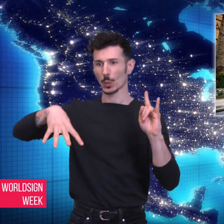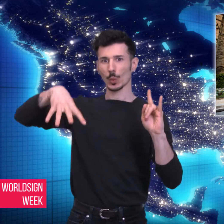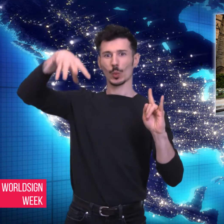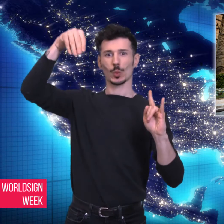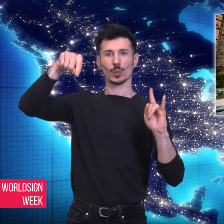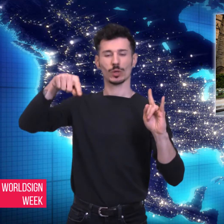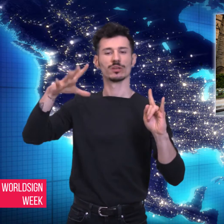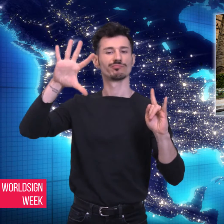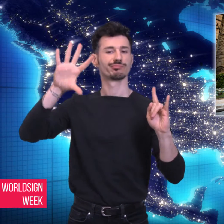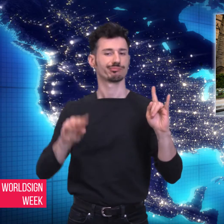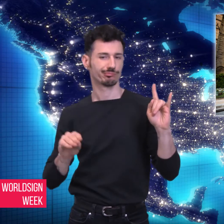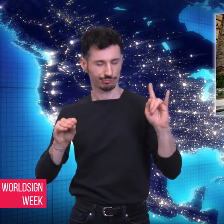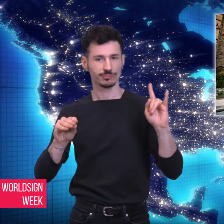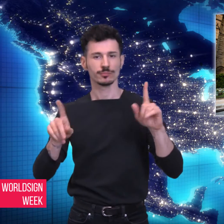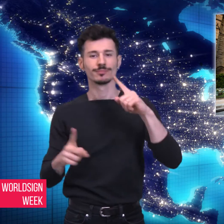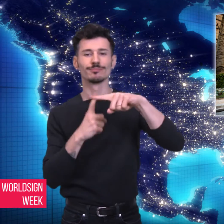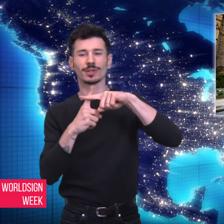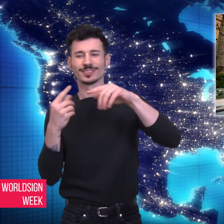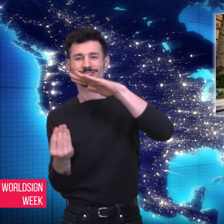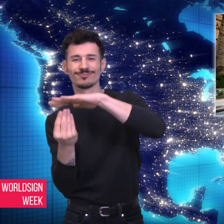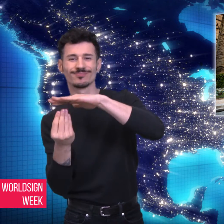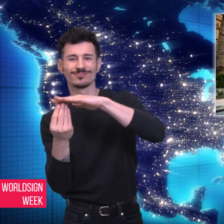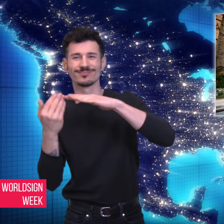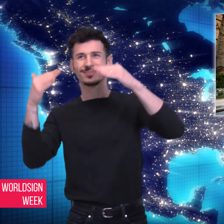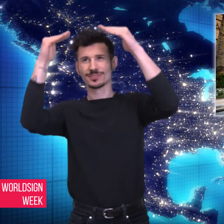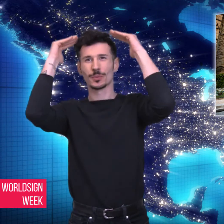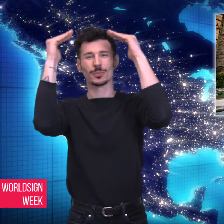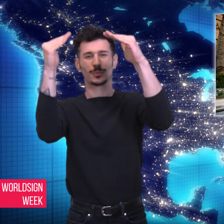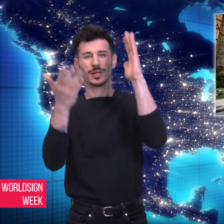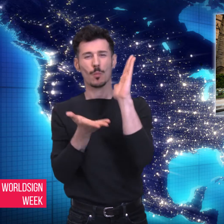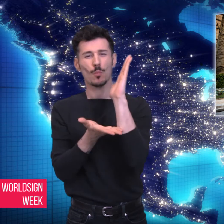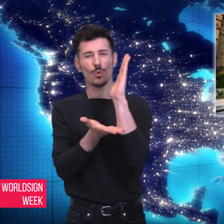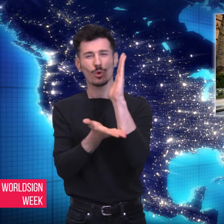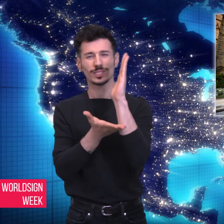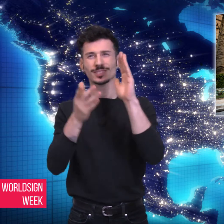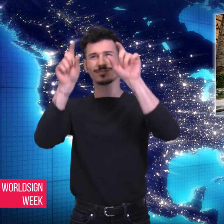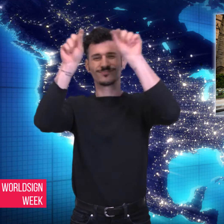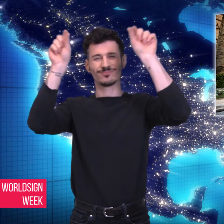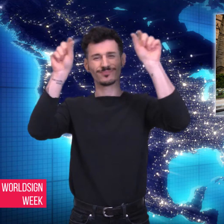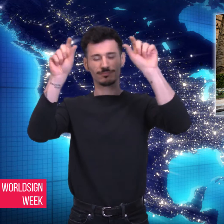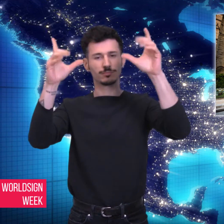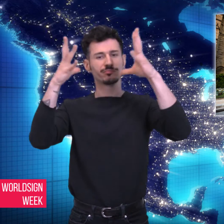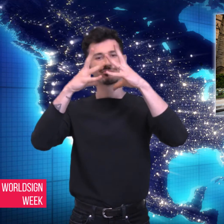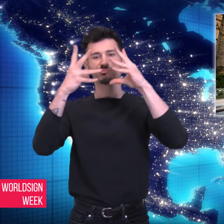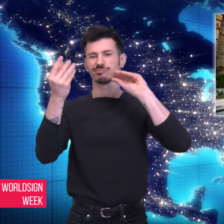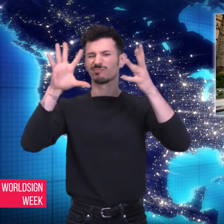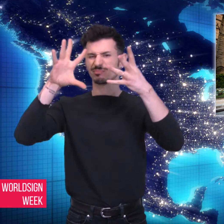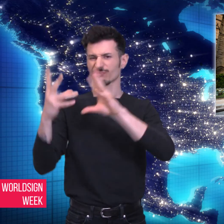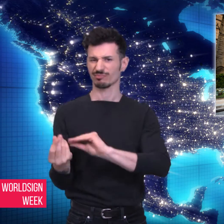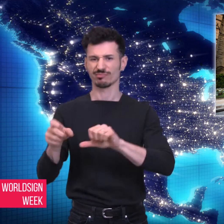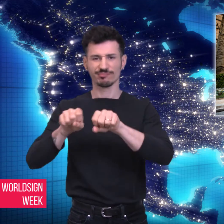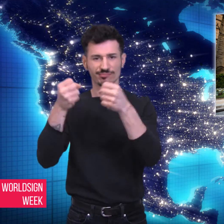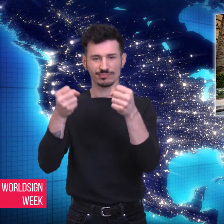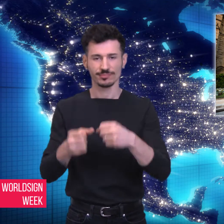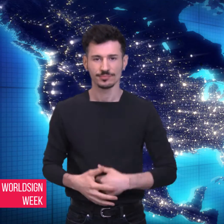including a spire and the wooden ceiling.